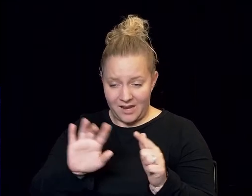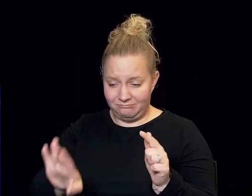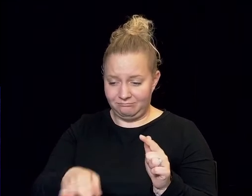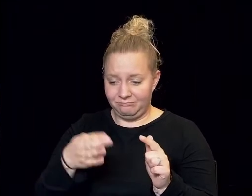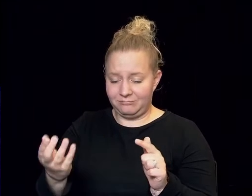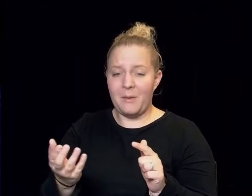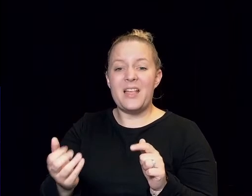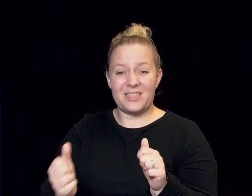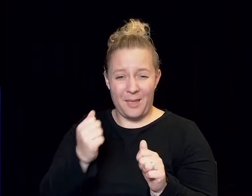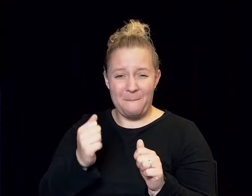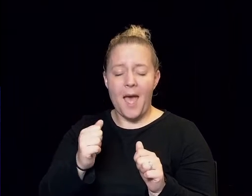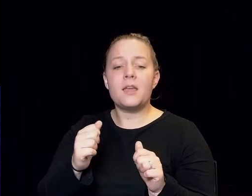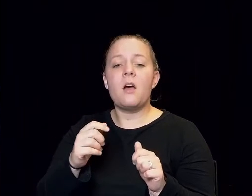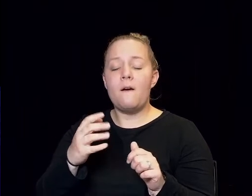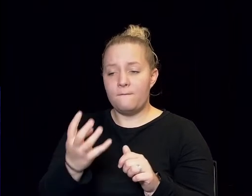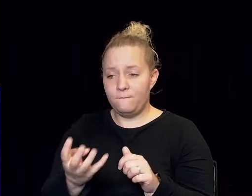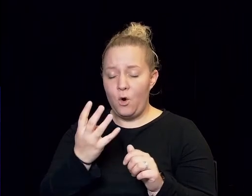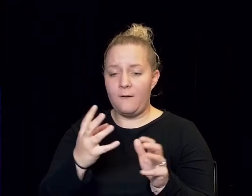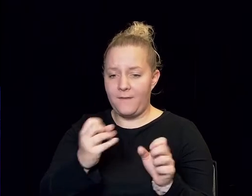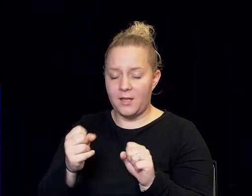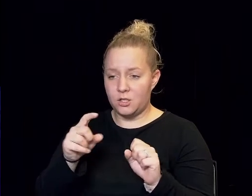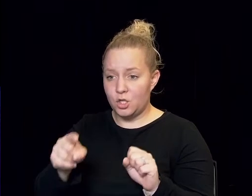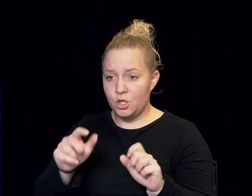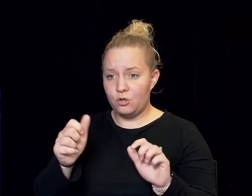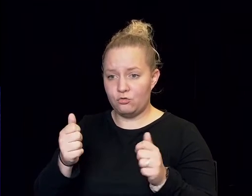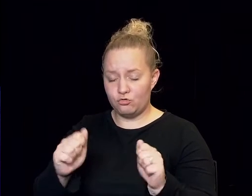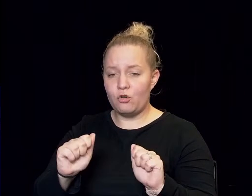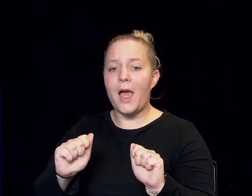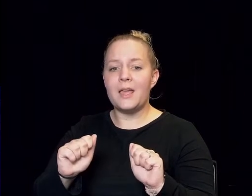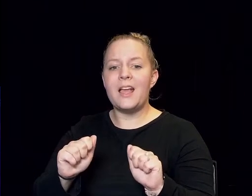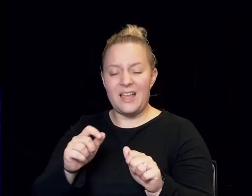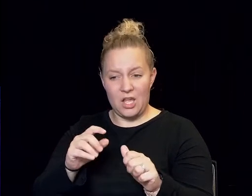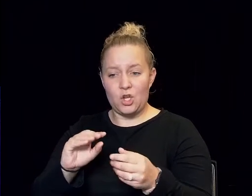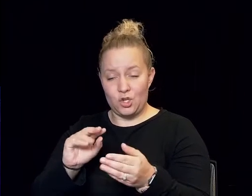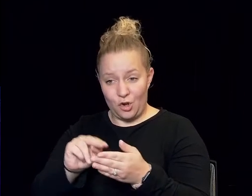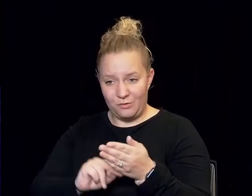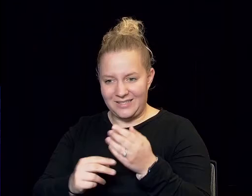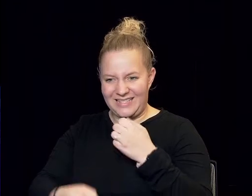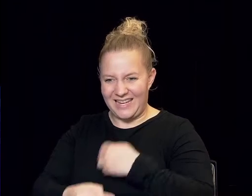quick You Try problems. And then, your notes for day one will already be finished! So, for example